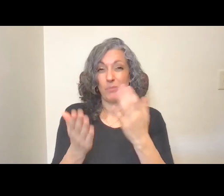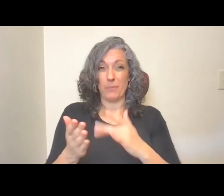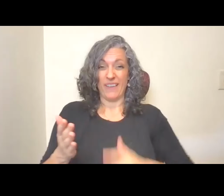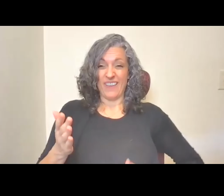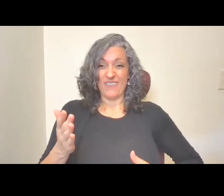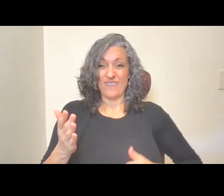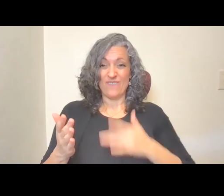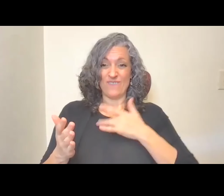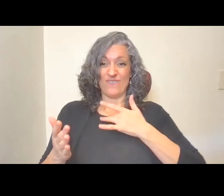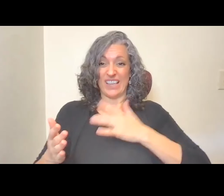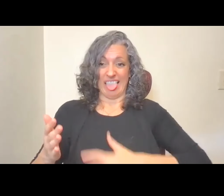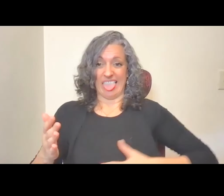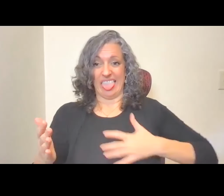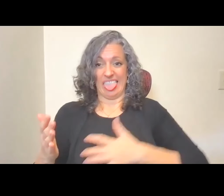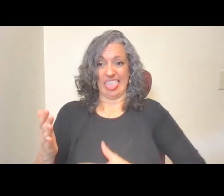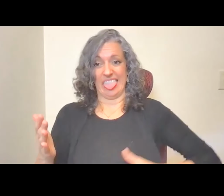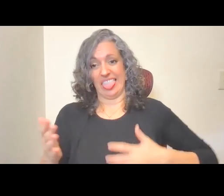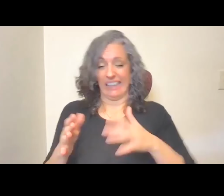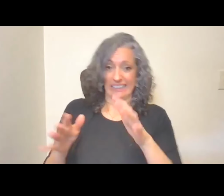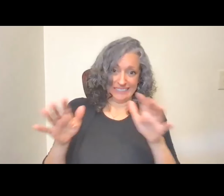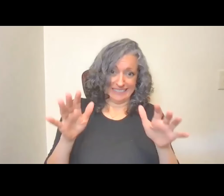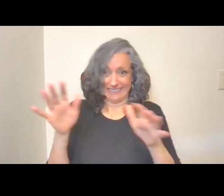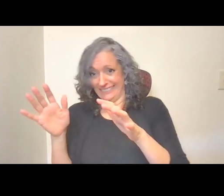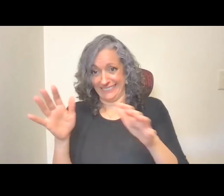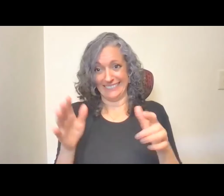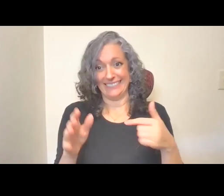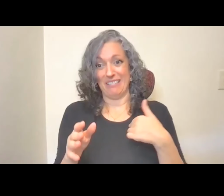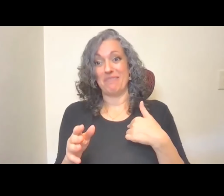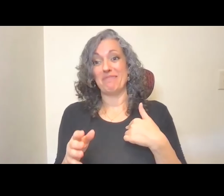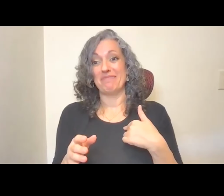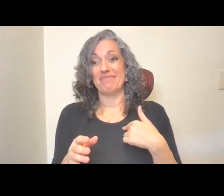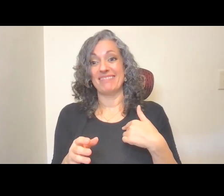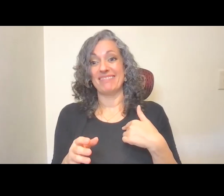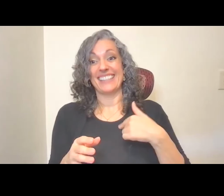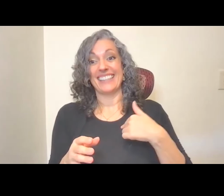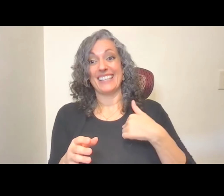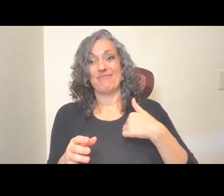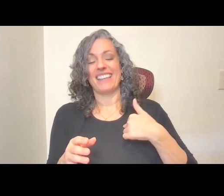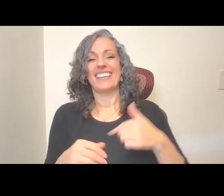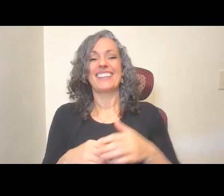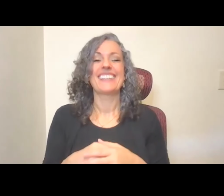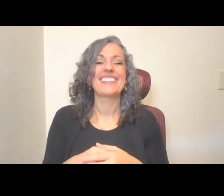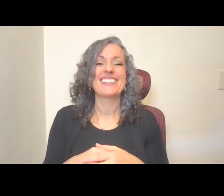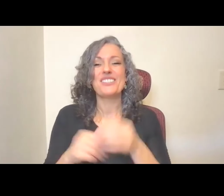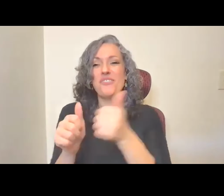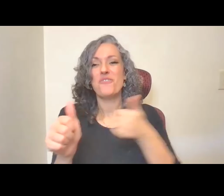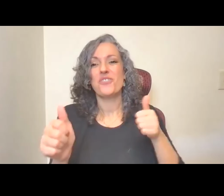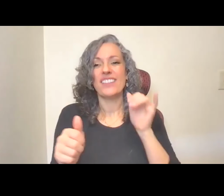disorders. (I'm one of those users). And to avoid that you can use something in CSS called